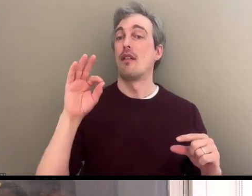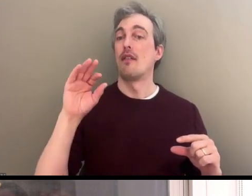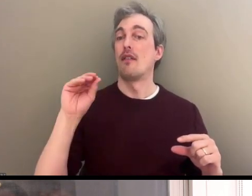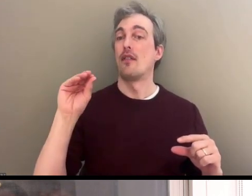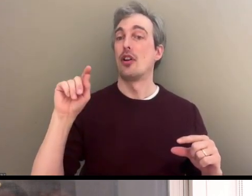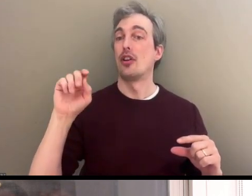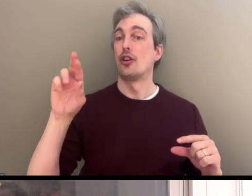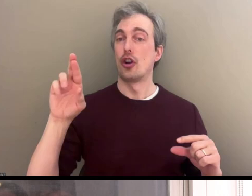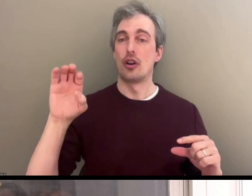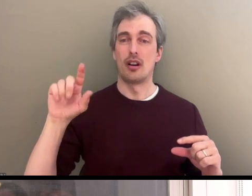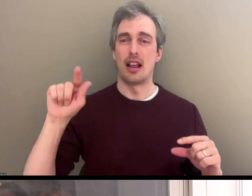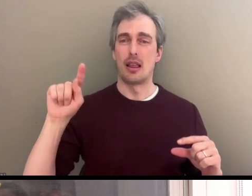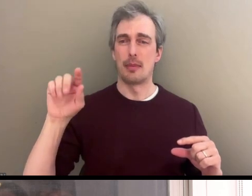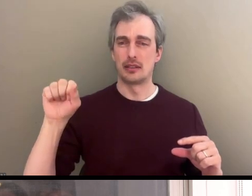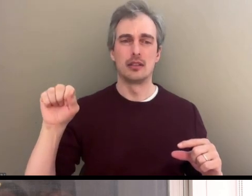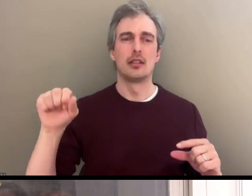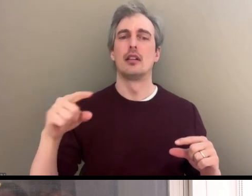And you could also go into code.